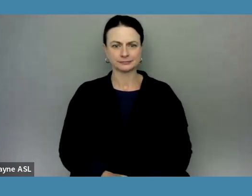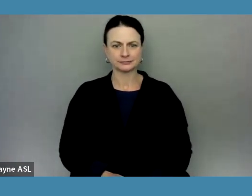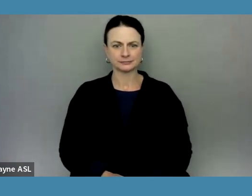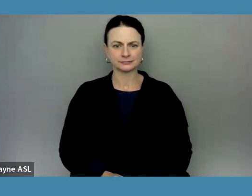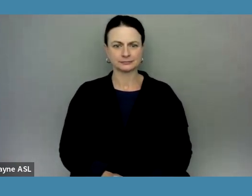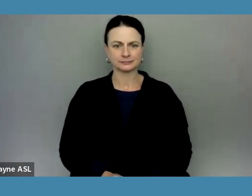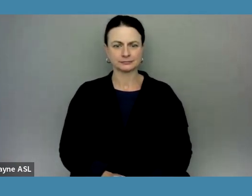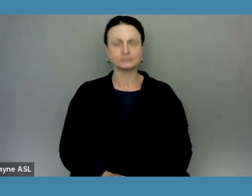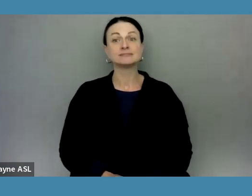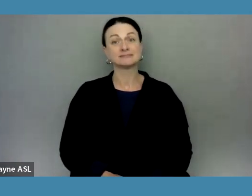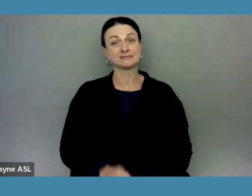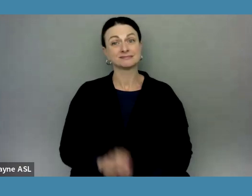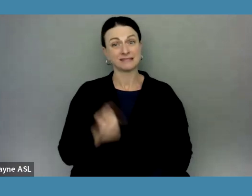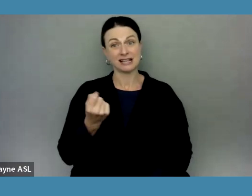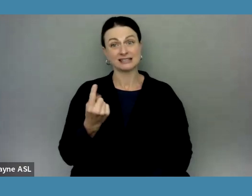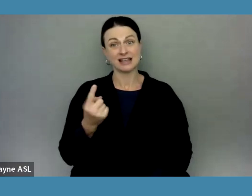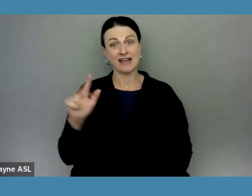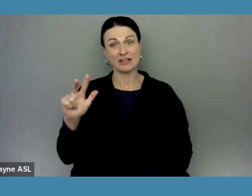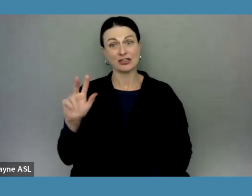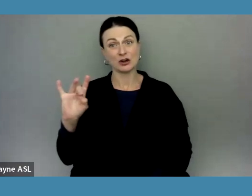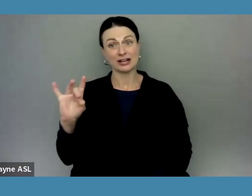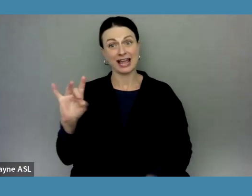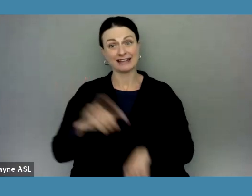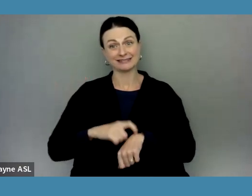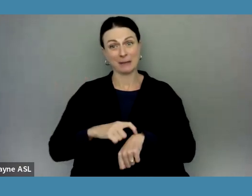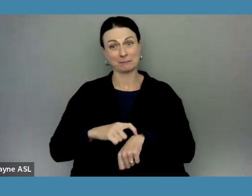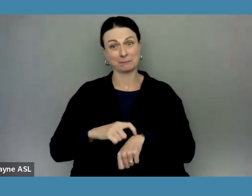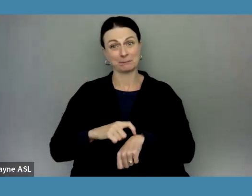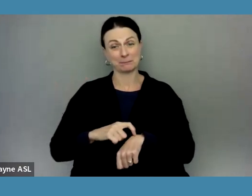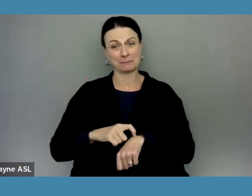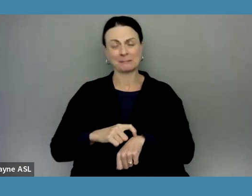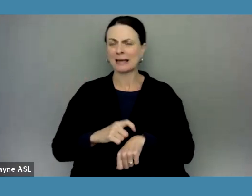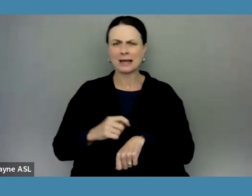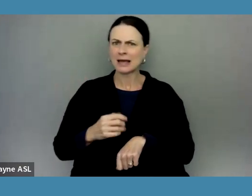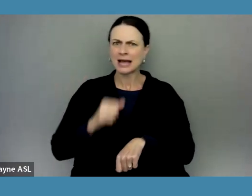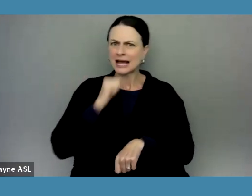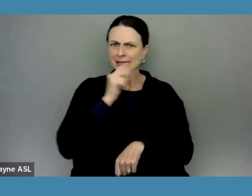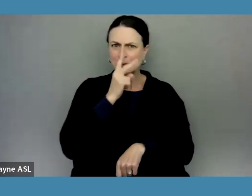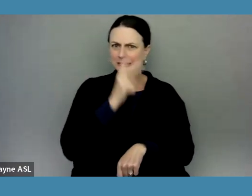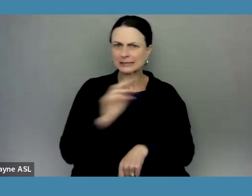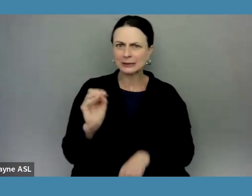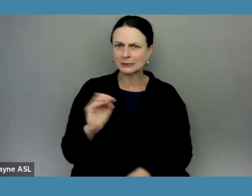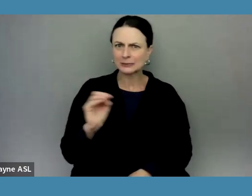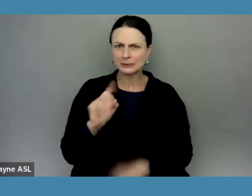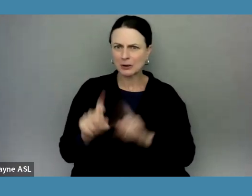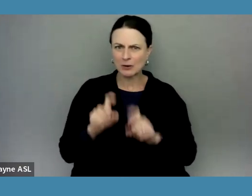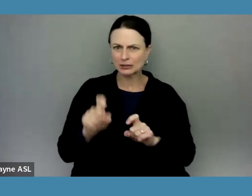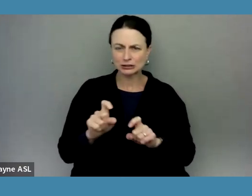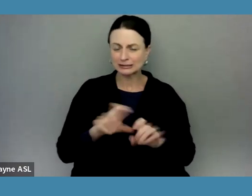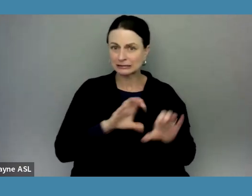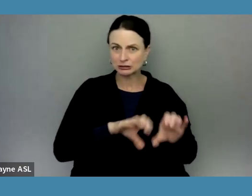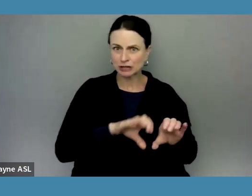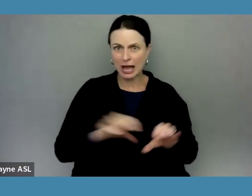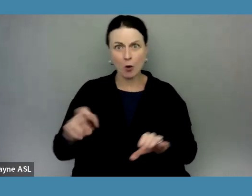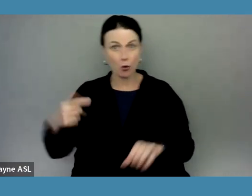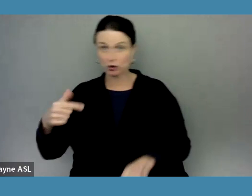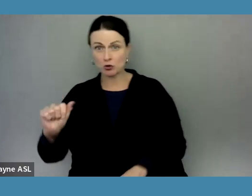It is 11:38. I don't see any questions in the chat or in the Q&A,